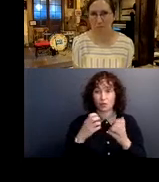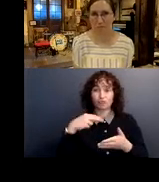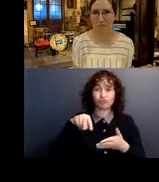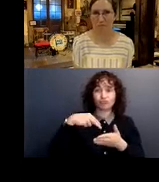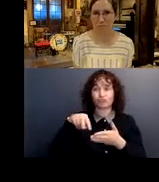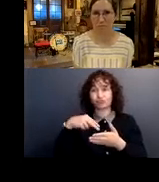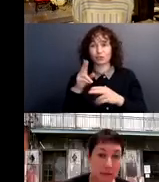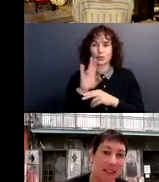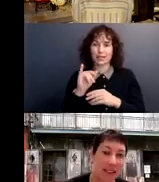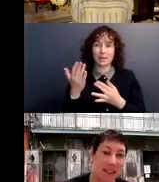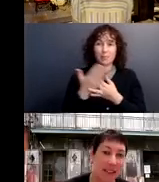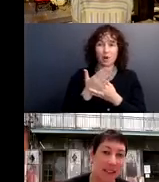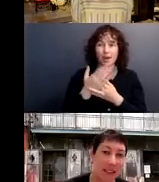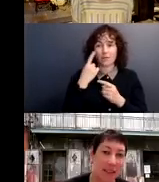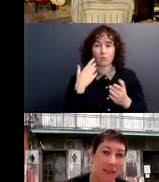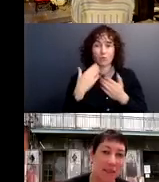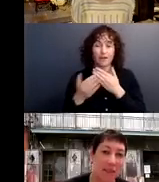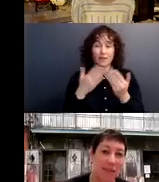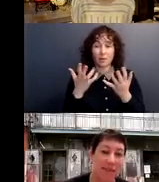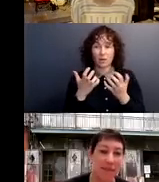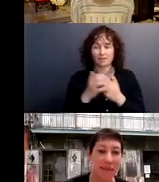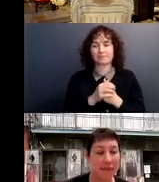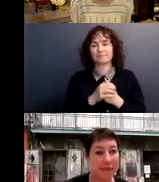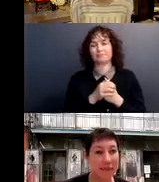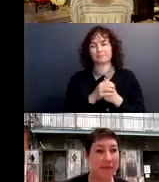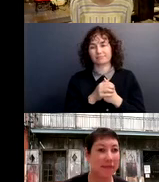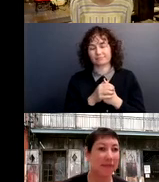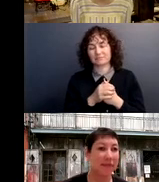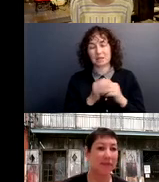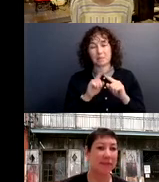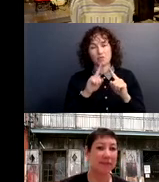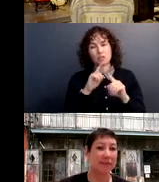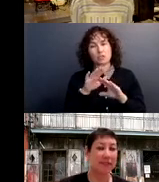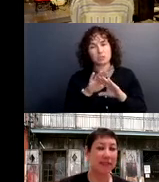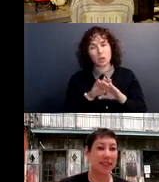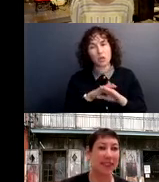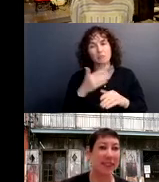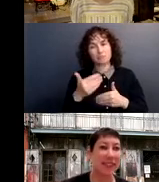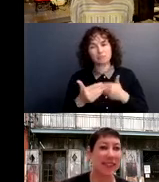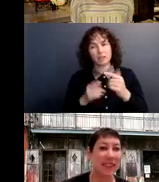as a break time to do whatever they wanted but also slowly over time, they really adapted it